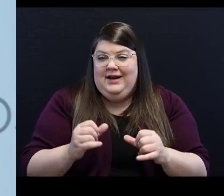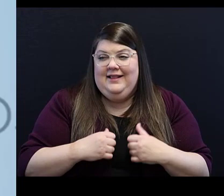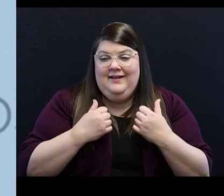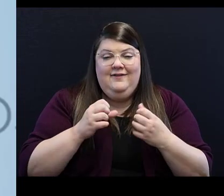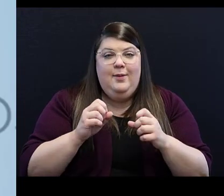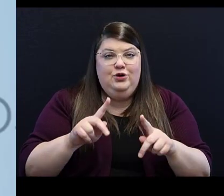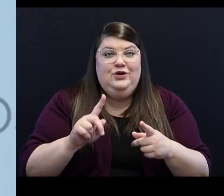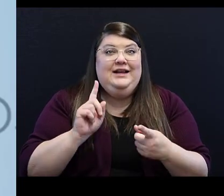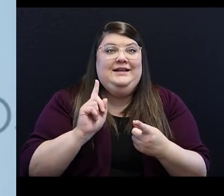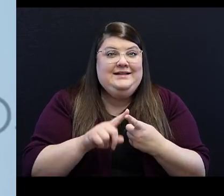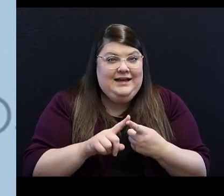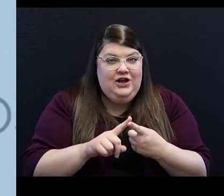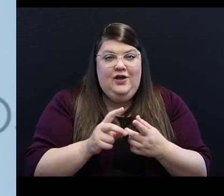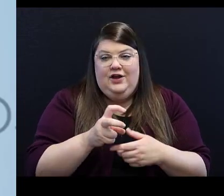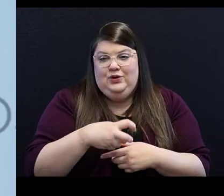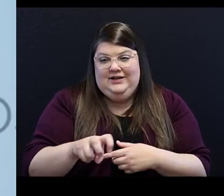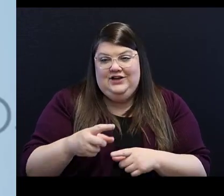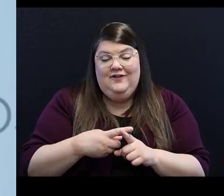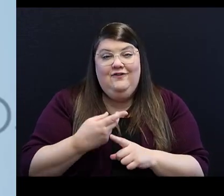they transition from high school.